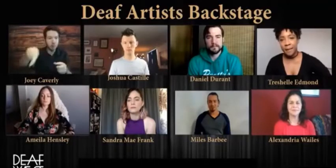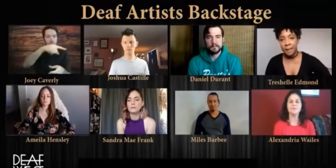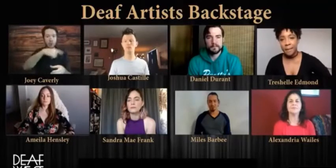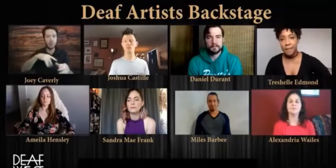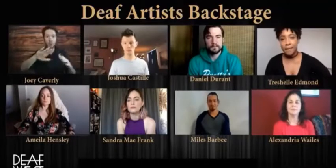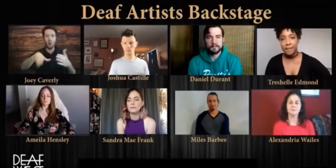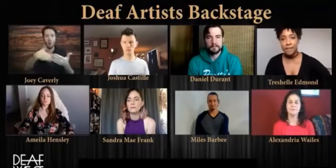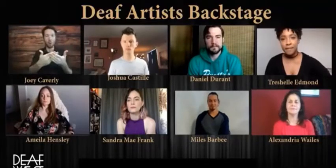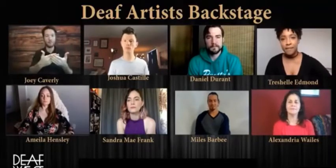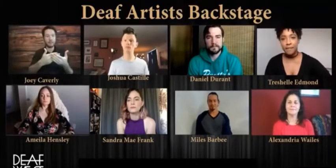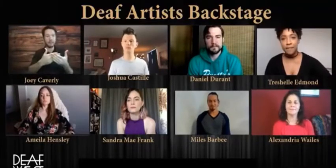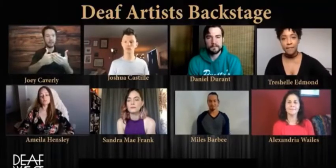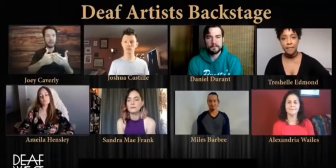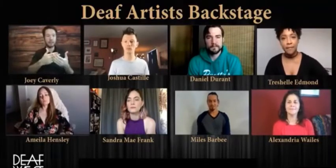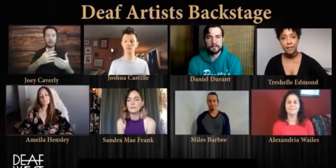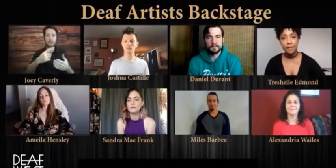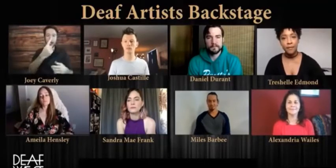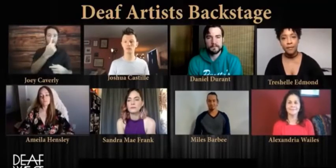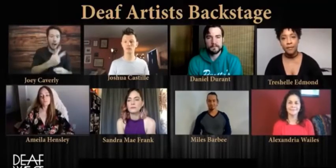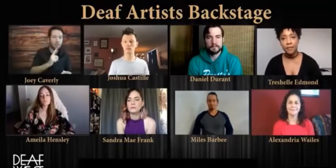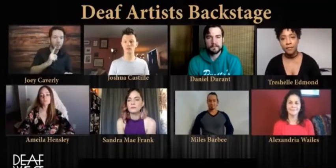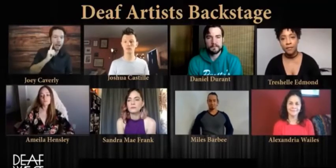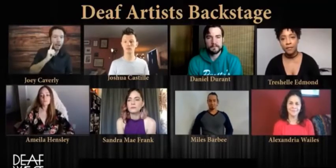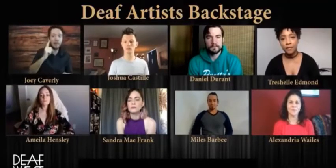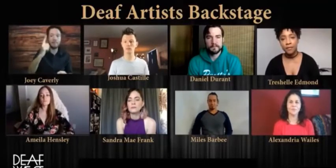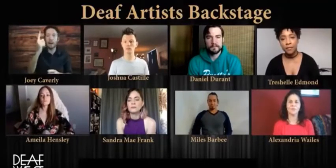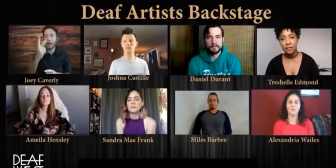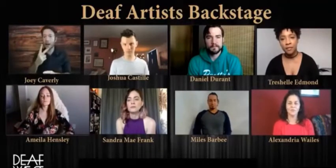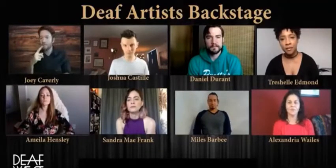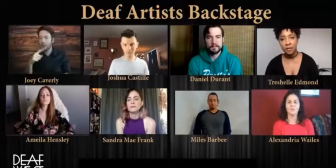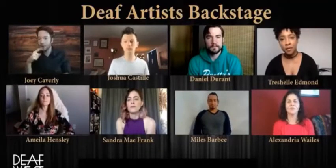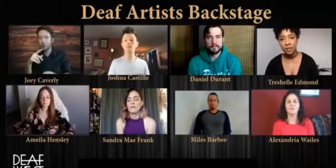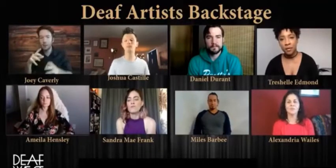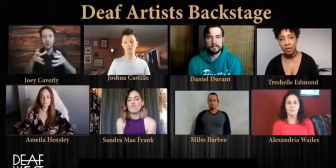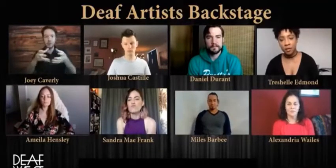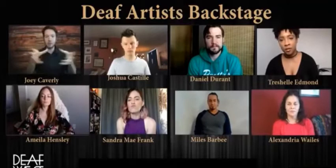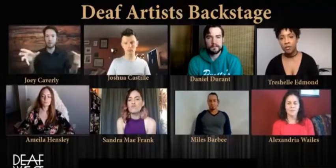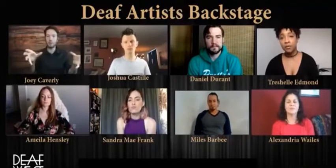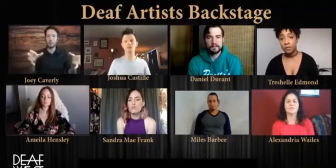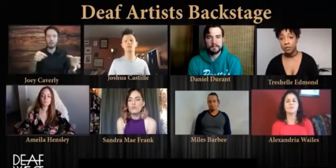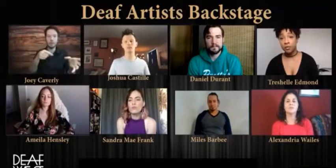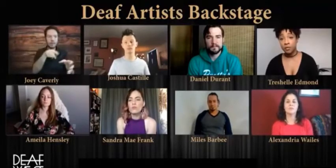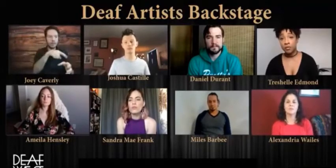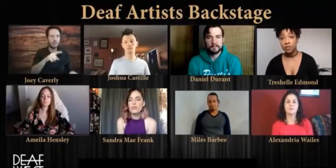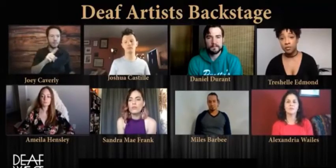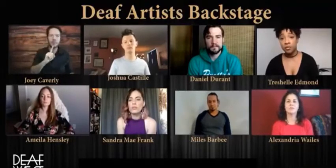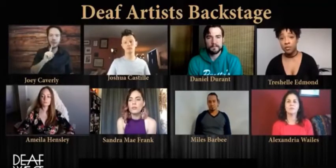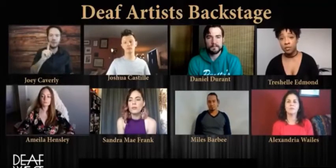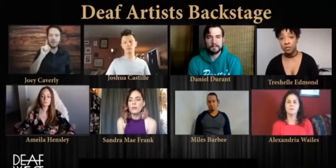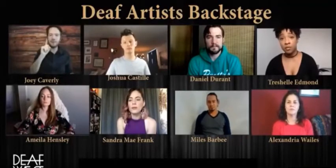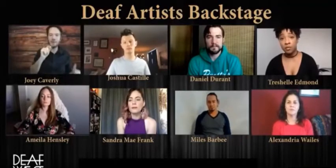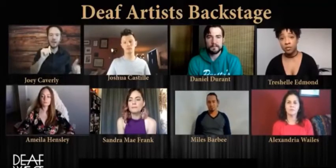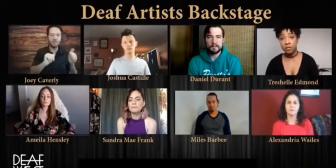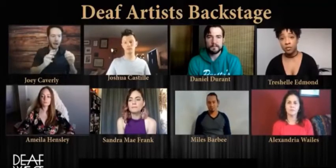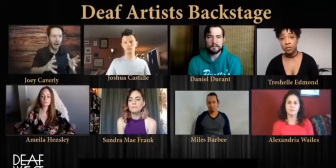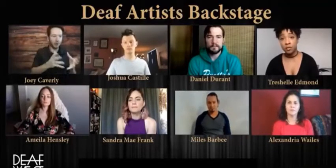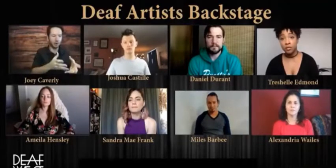Joey: So, for the LA production, when everyone arrived and got there, and you saw that half of the cast was Deaf and half of the cast was hearing.